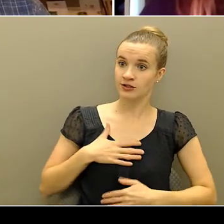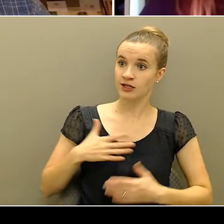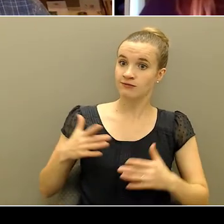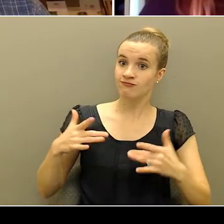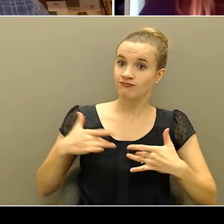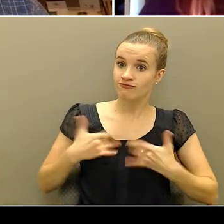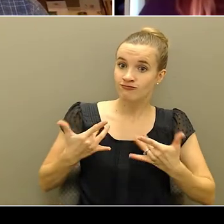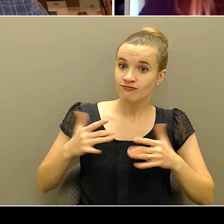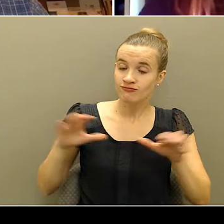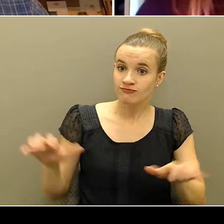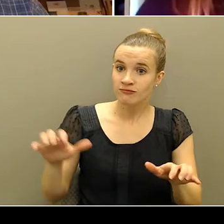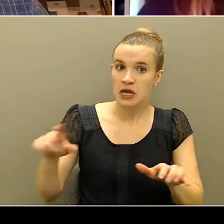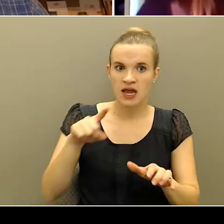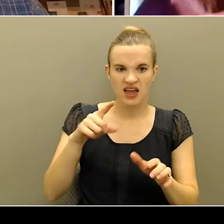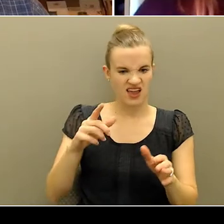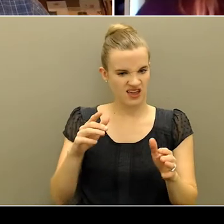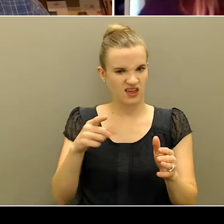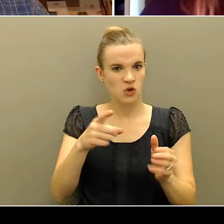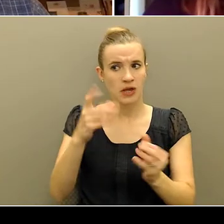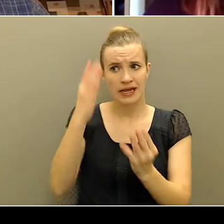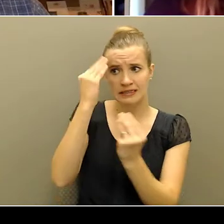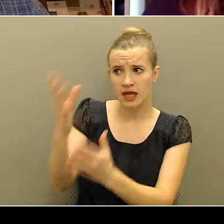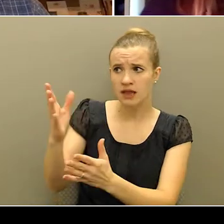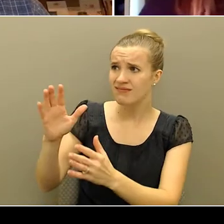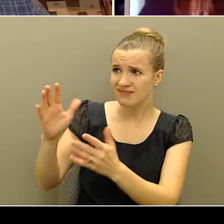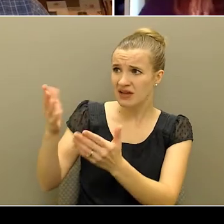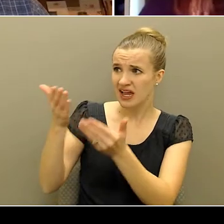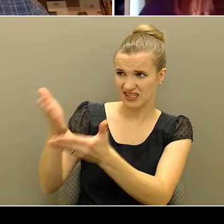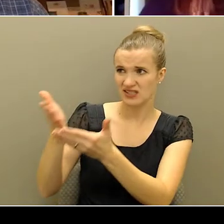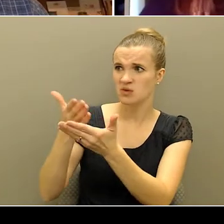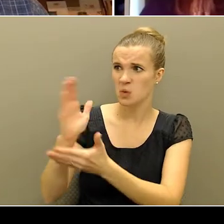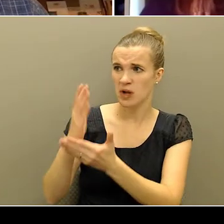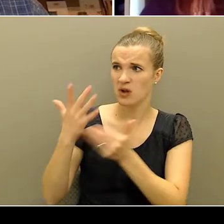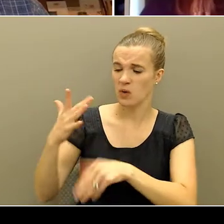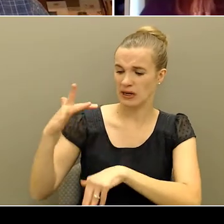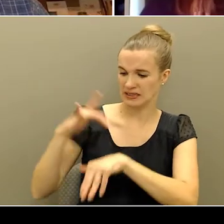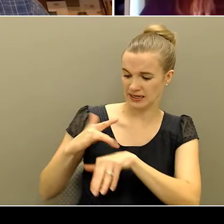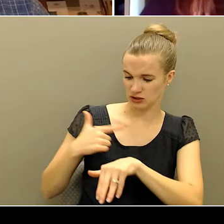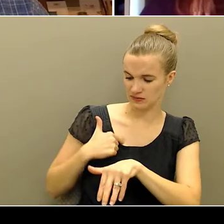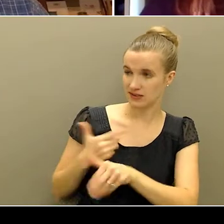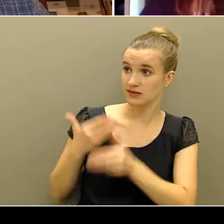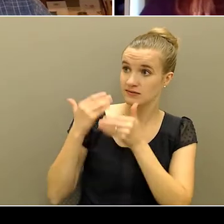that. And it's and it's probably it's a lot better for someone to ask if that's